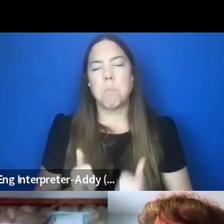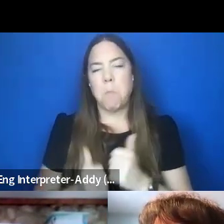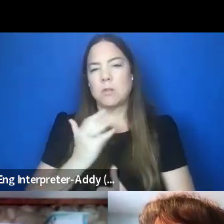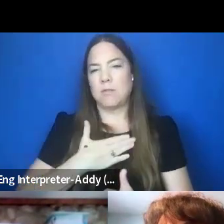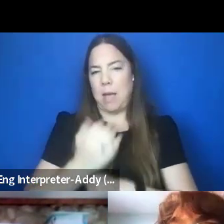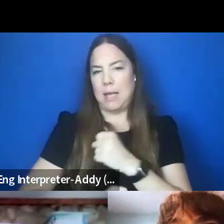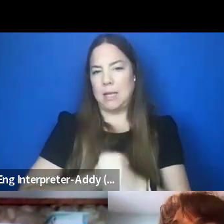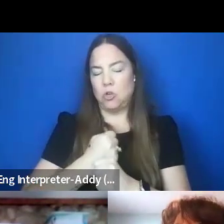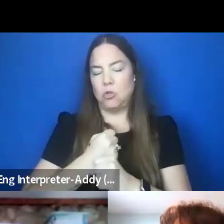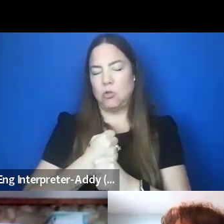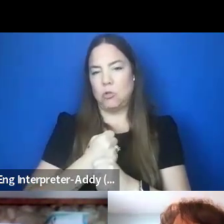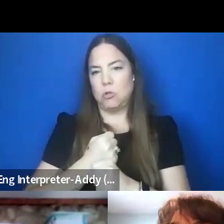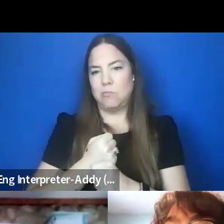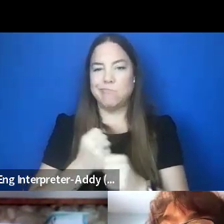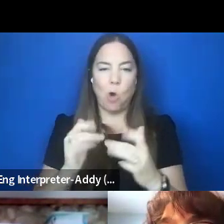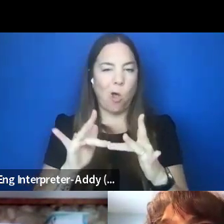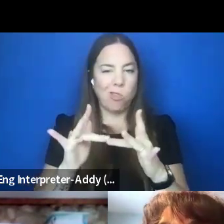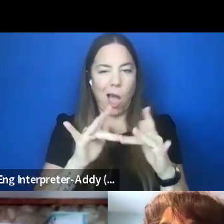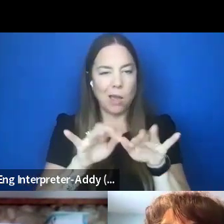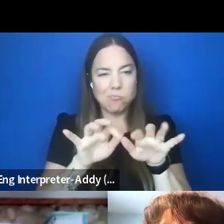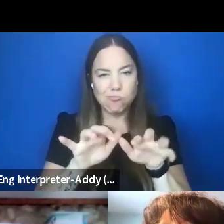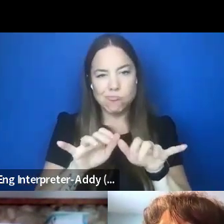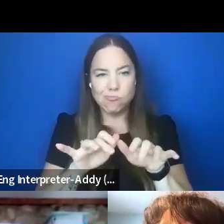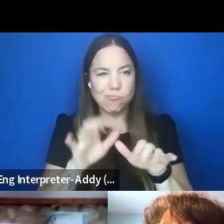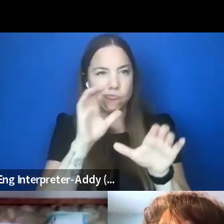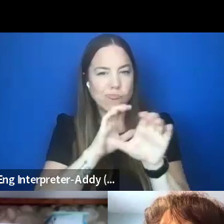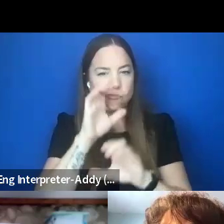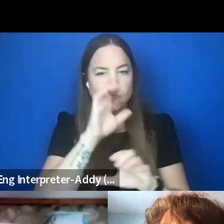Adeleigh Belyeu: primarily online, going through Adeleigh Belyeu: the